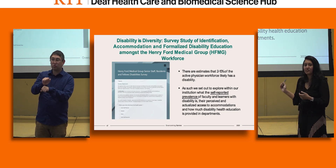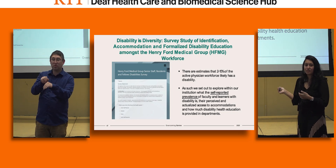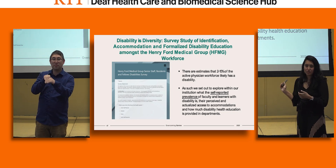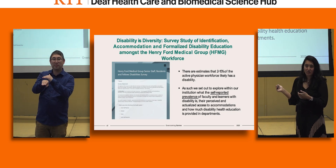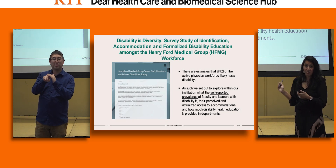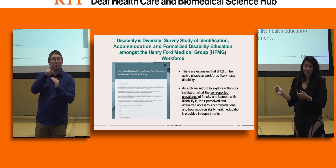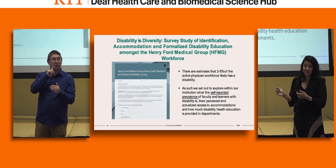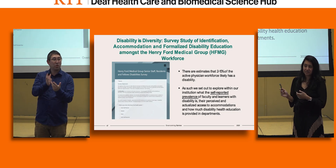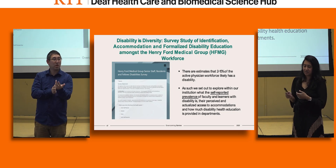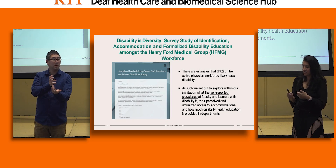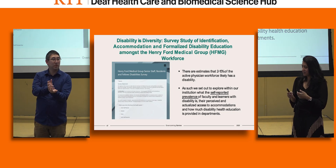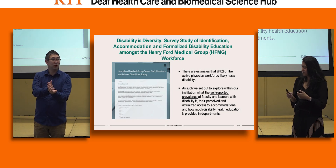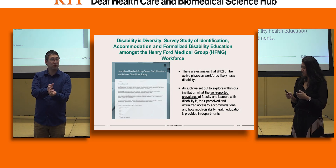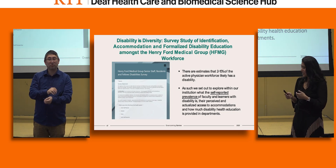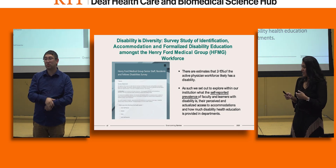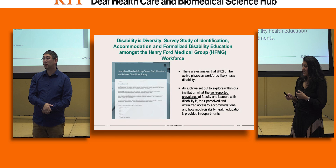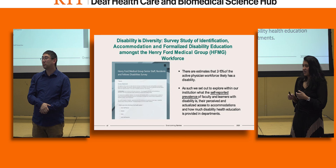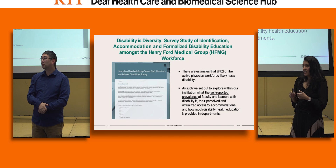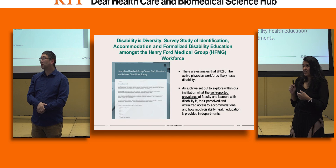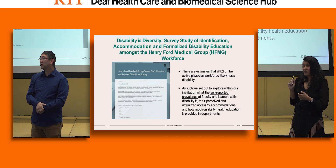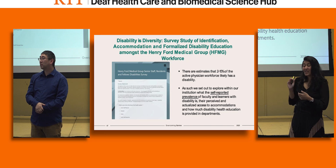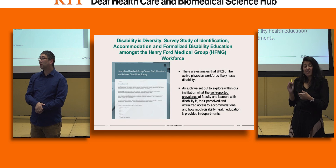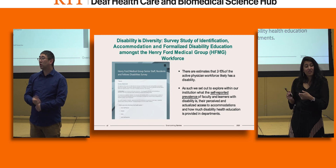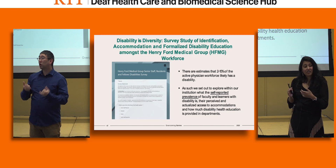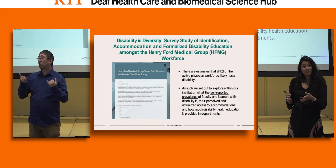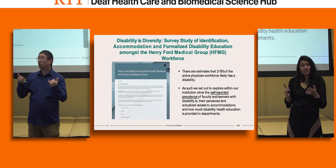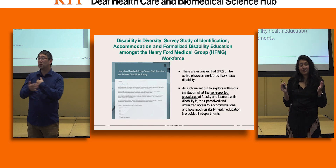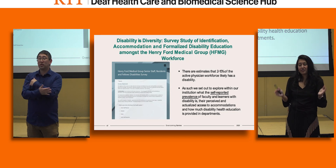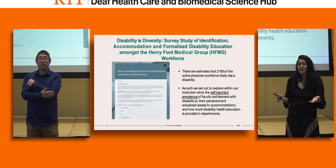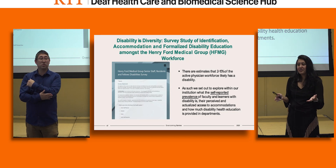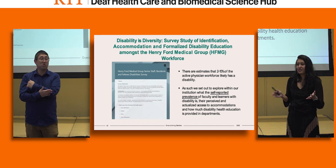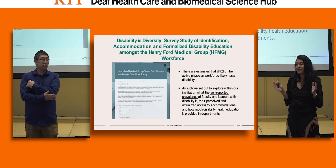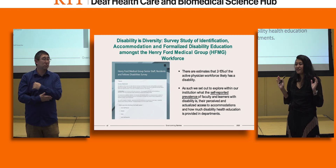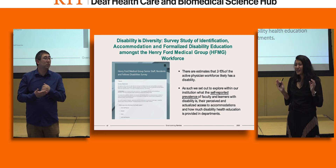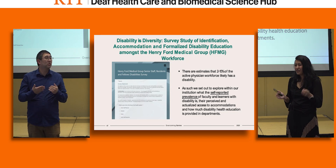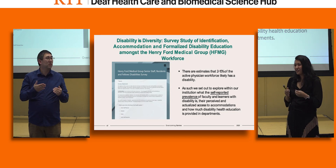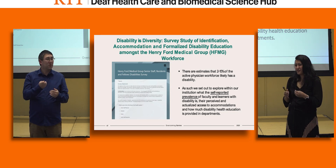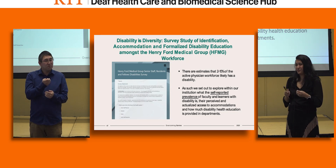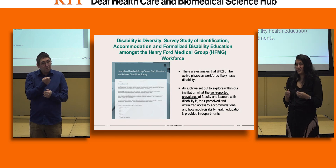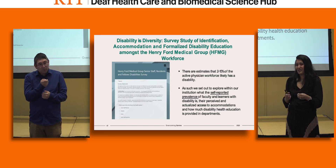to accommodations. In the country currently, there are very few studies